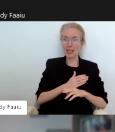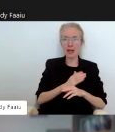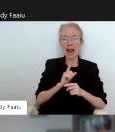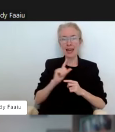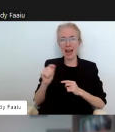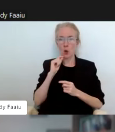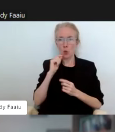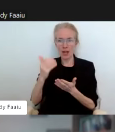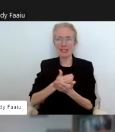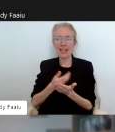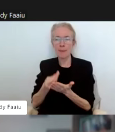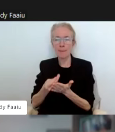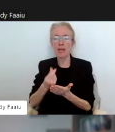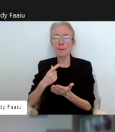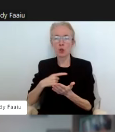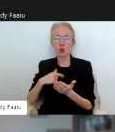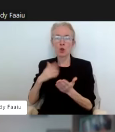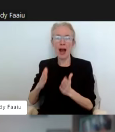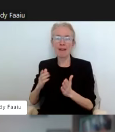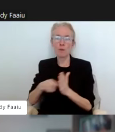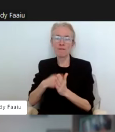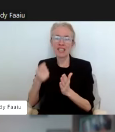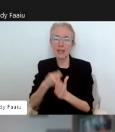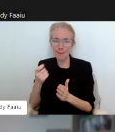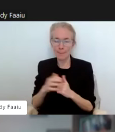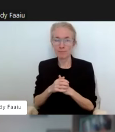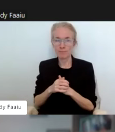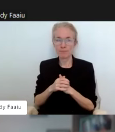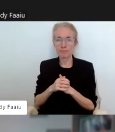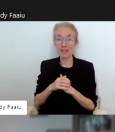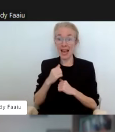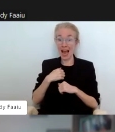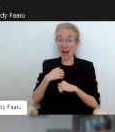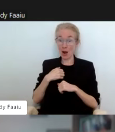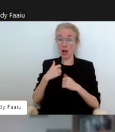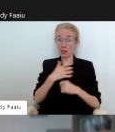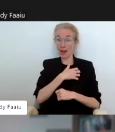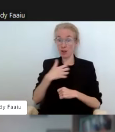holds on to its assets for a long time and, as this graph shows,